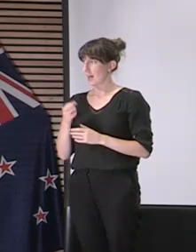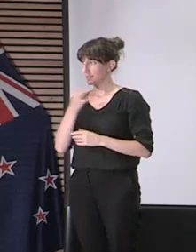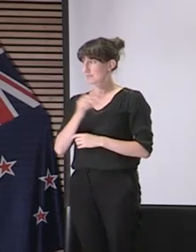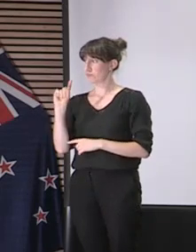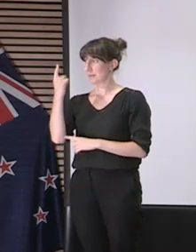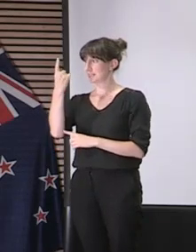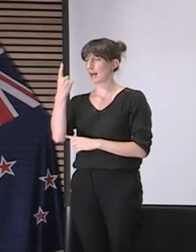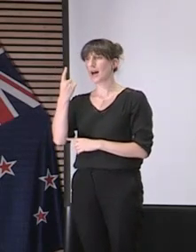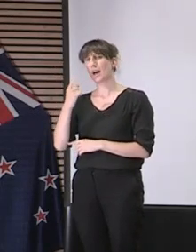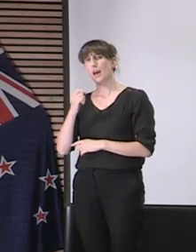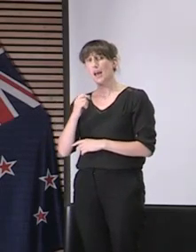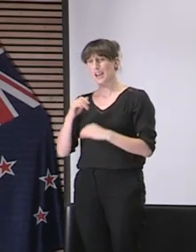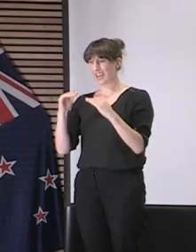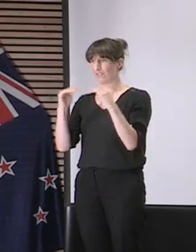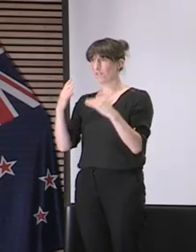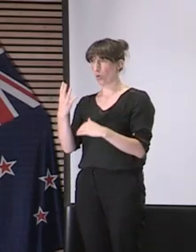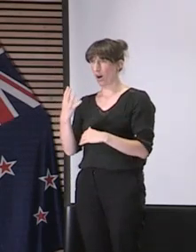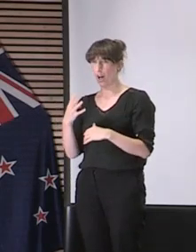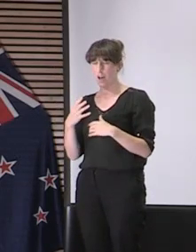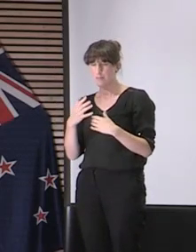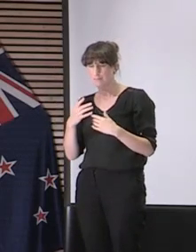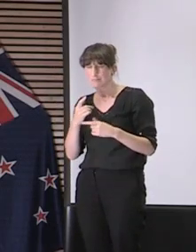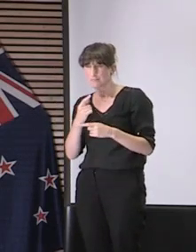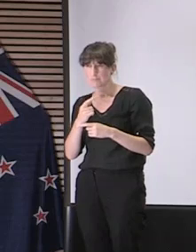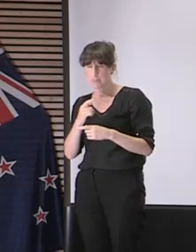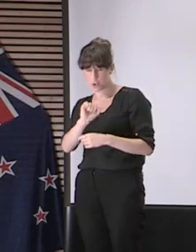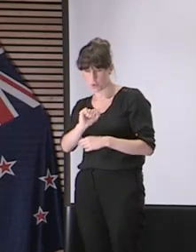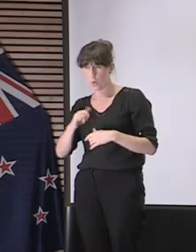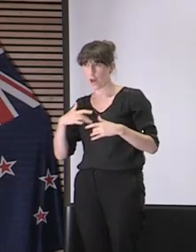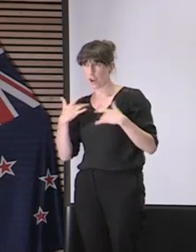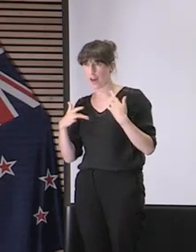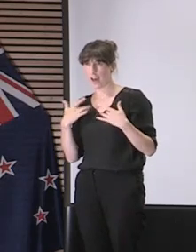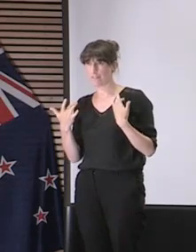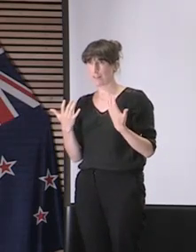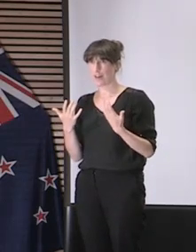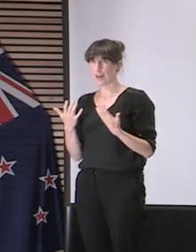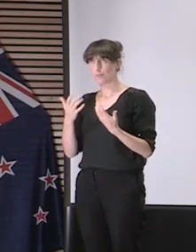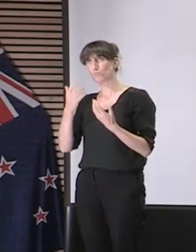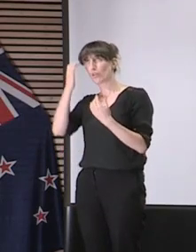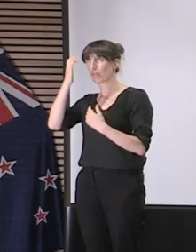very much? Is anything you are looking forward to doing once the lockdown rises? PRIME MINISTER JACINDA